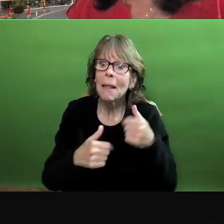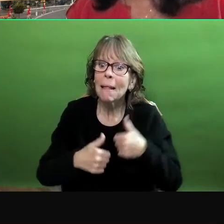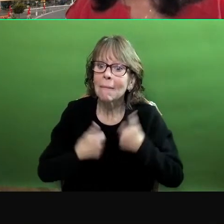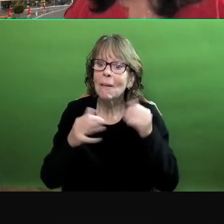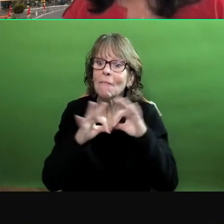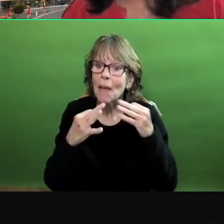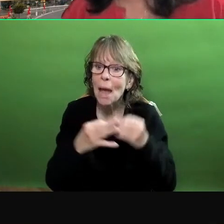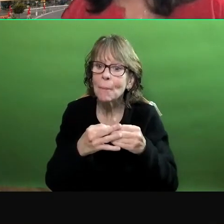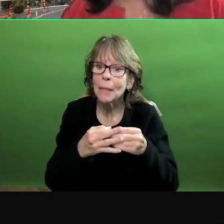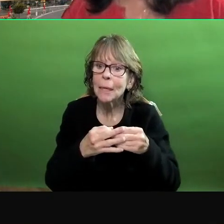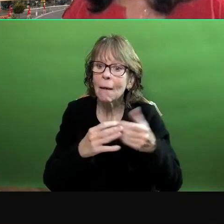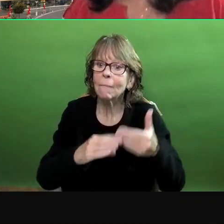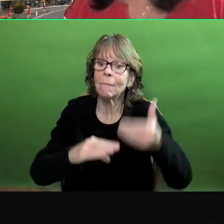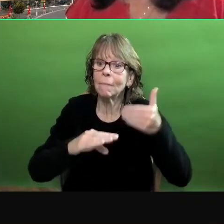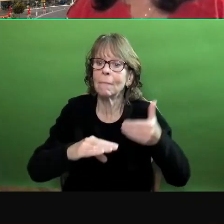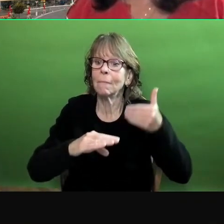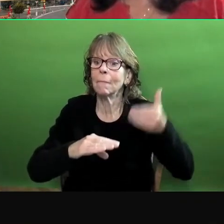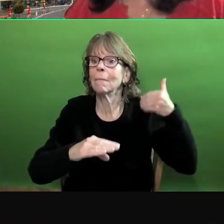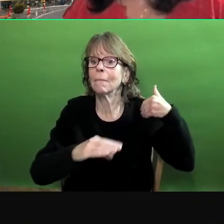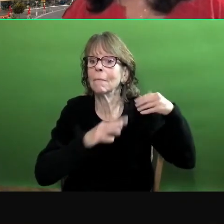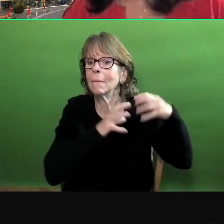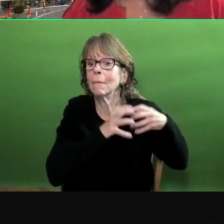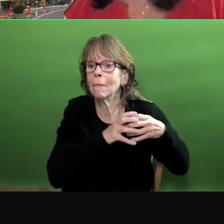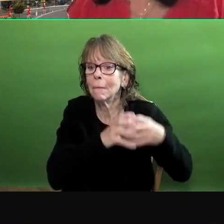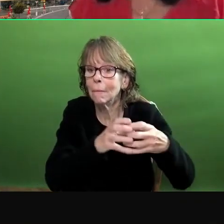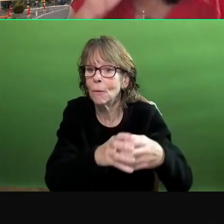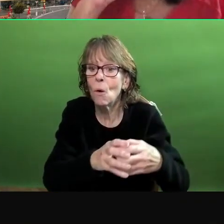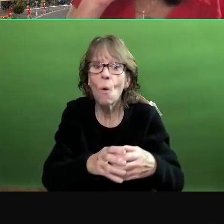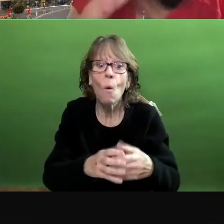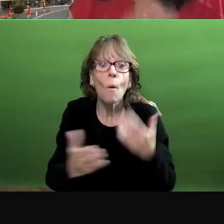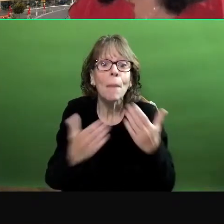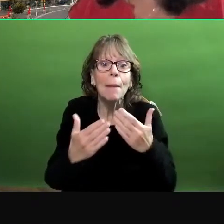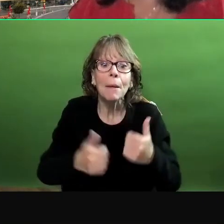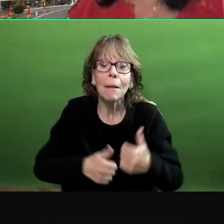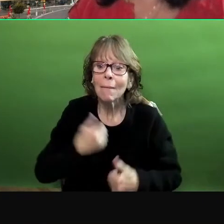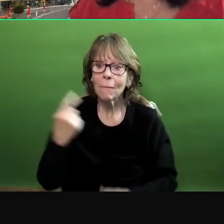people who may be living alone. We are not designed in the healthcare system to address